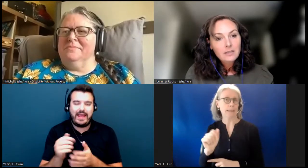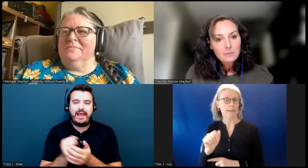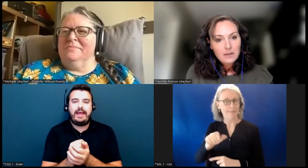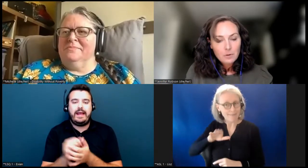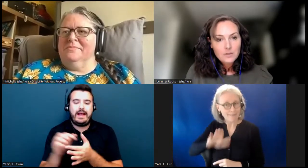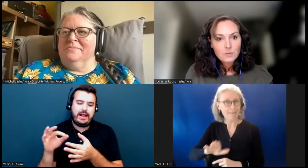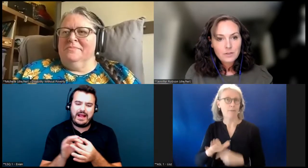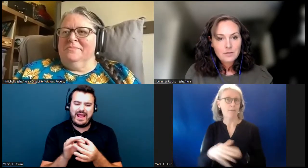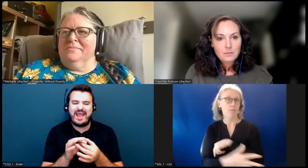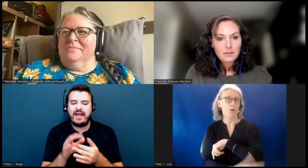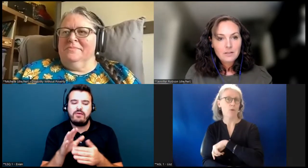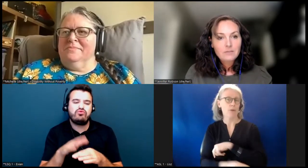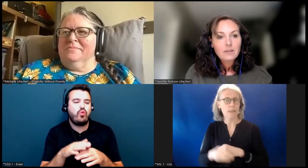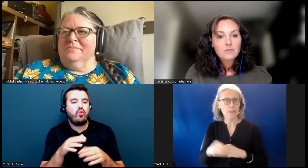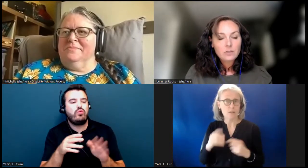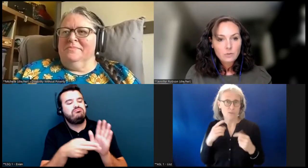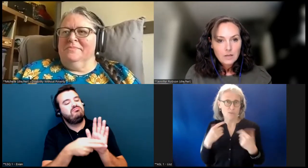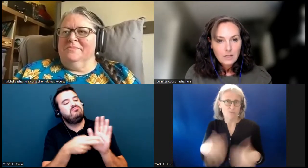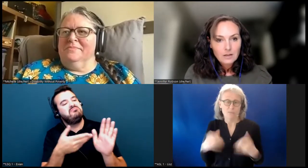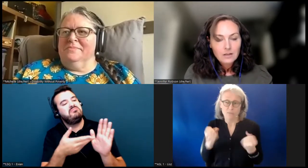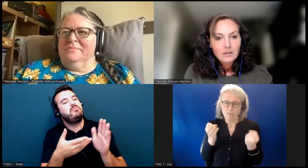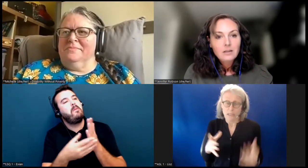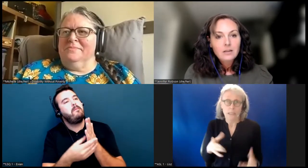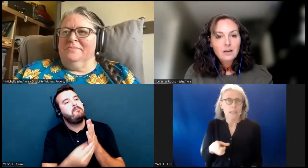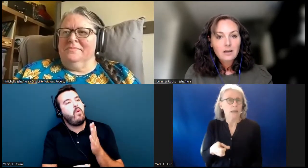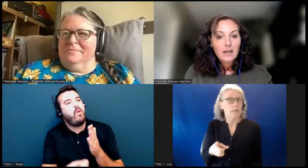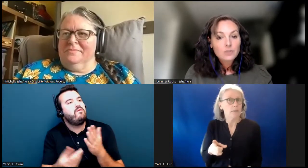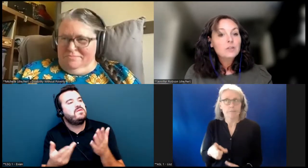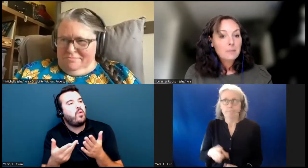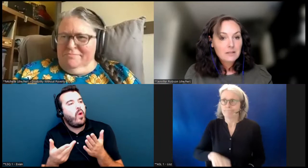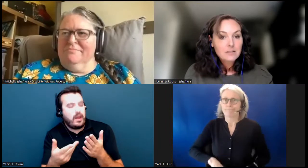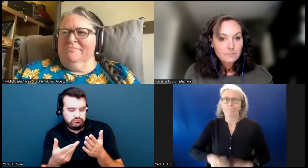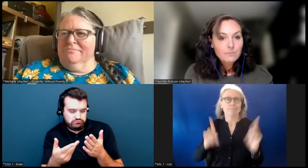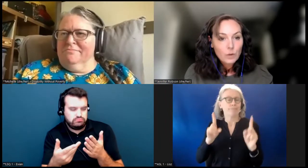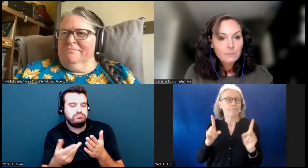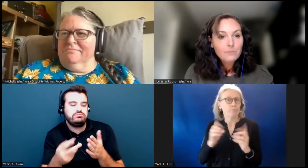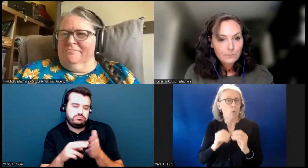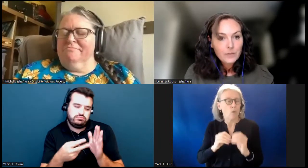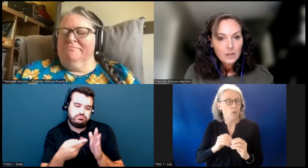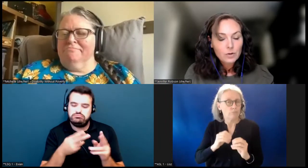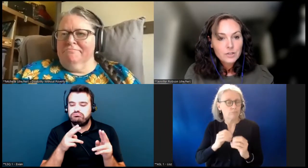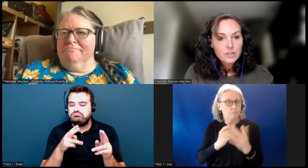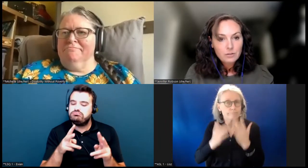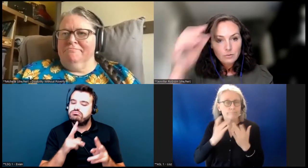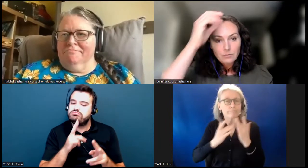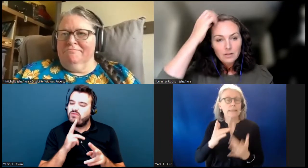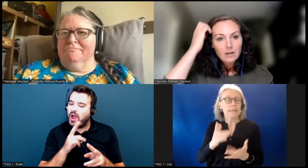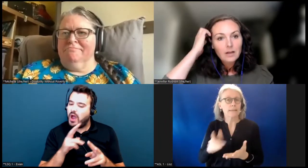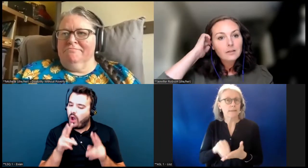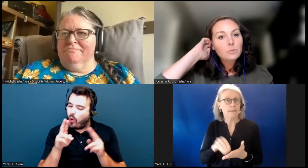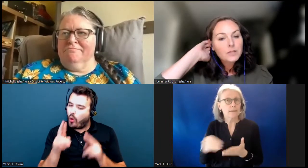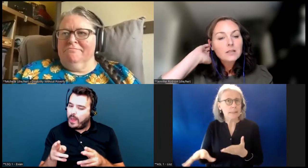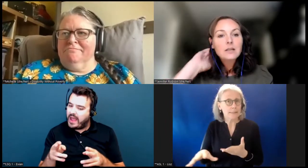THAT MANY PERSONS WITH DISABILITIES FACE UNIQUE EXTRA EXPENSES, RIGHT, IN ORDER TO LIVE WITH